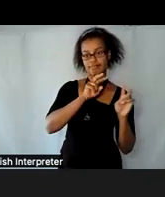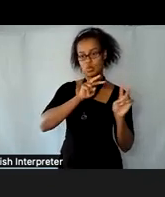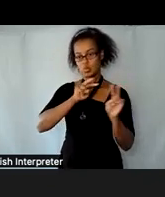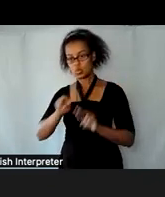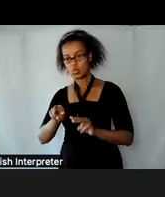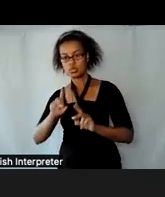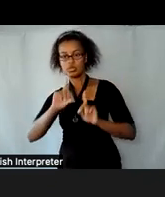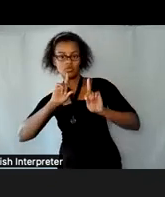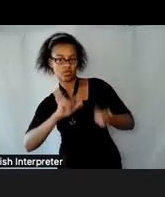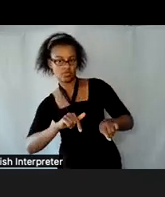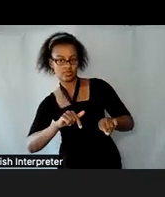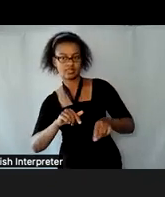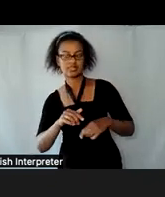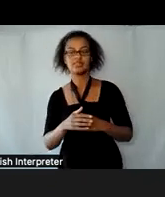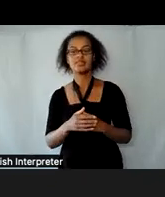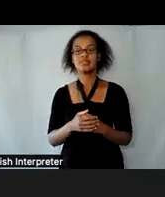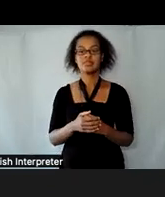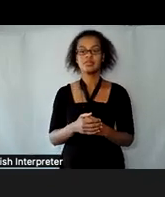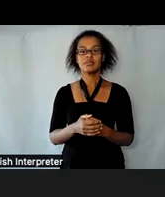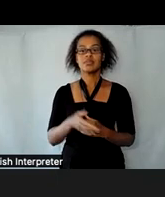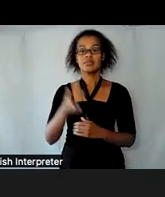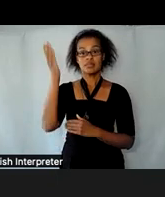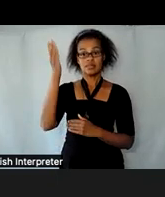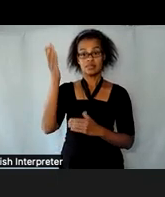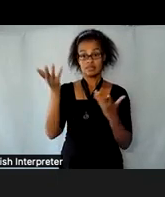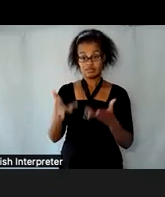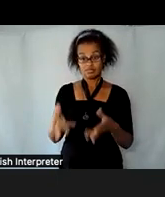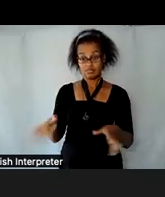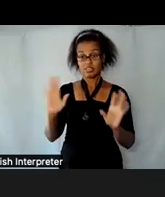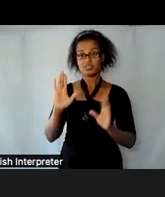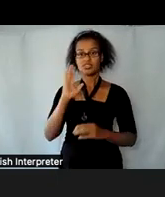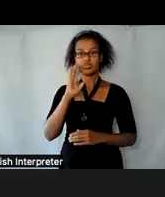a q&a session after the presentation.